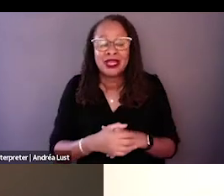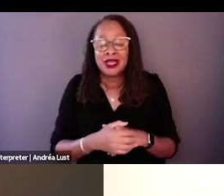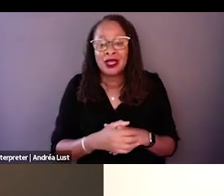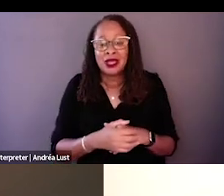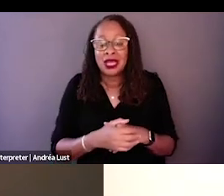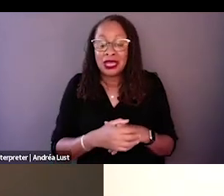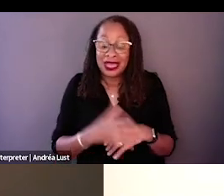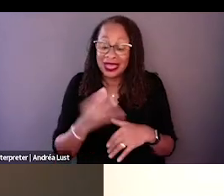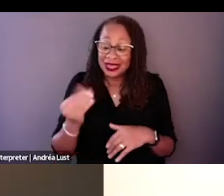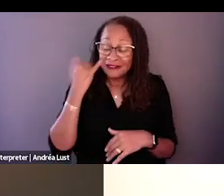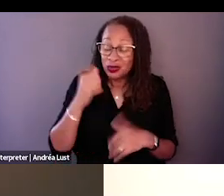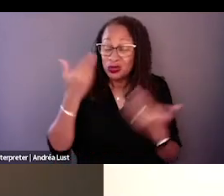We don't know their names.